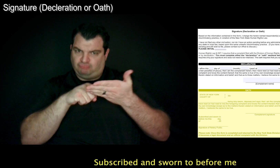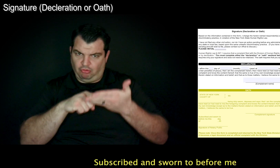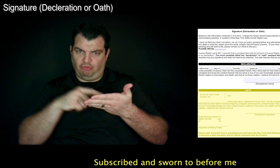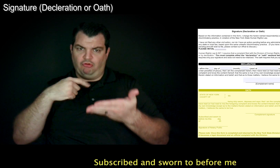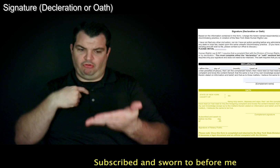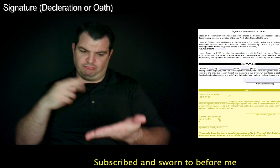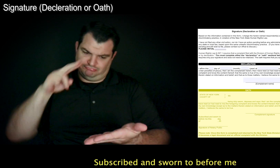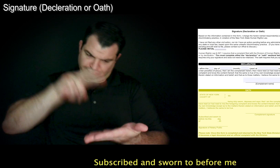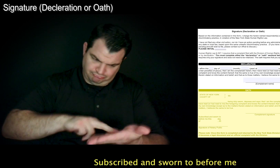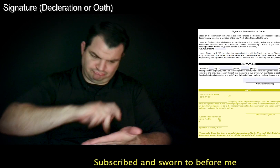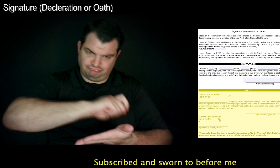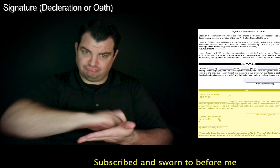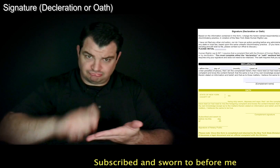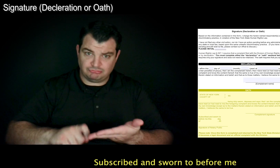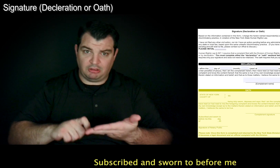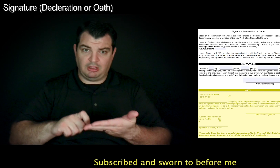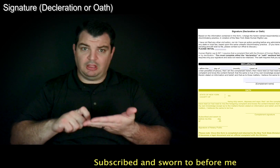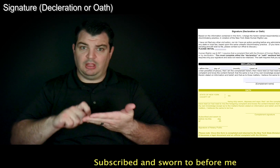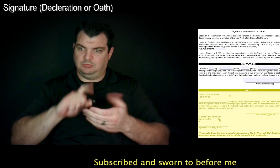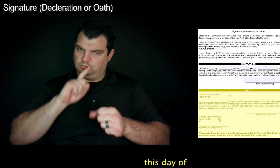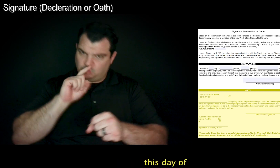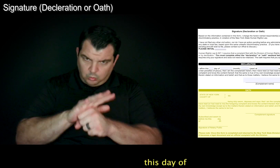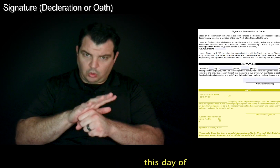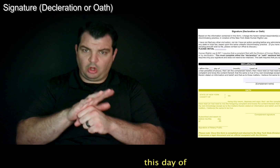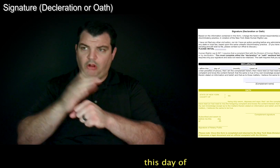Subscribed and sworn to before me this day of